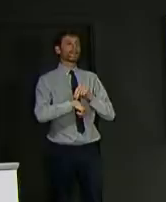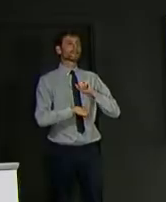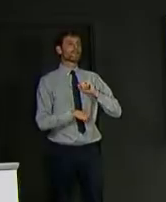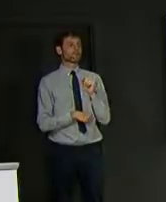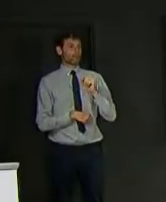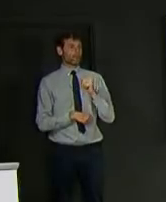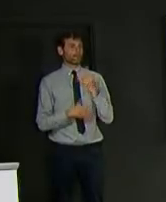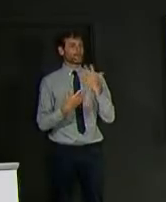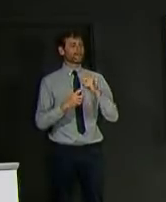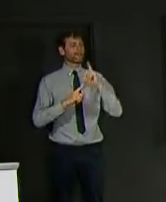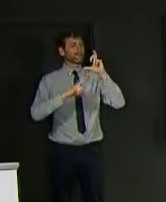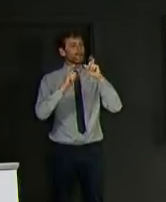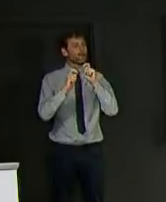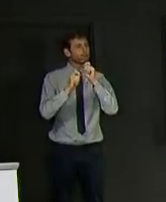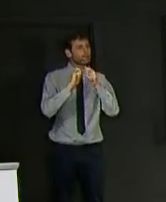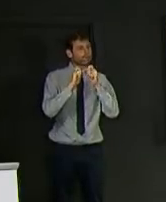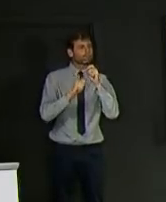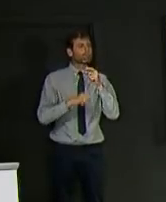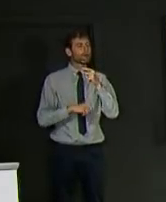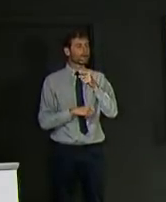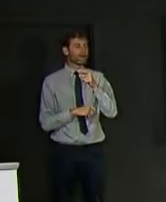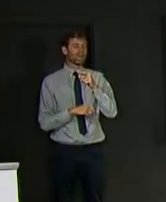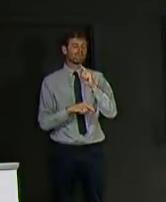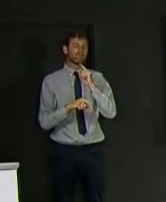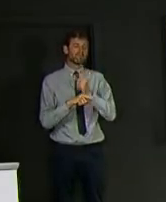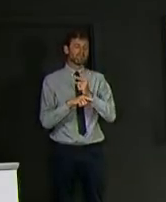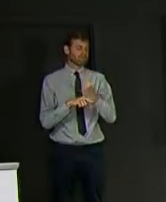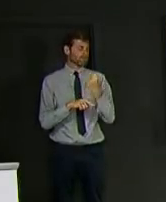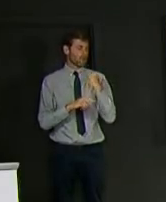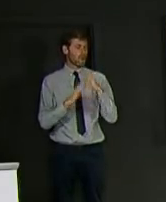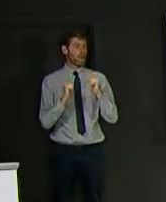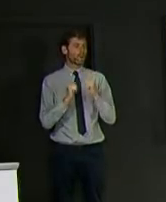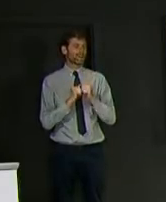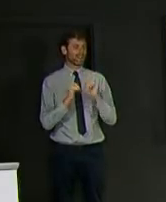notice today about mass gatherings over the weekend, protests planned over the weekend,